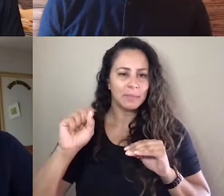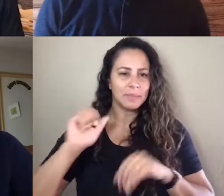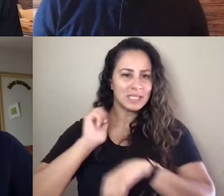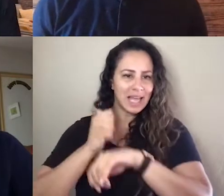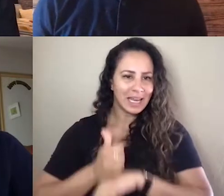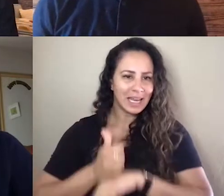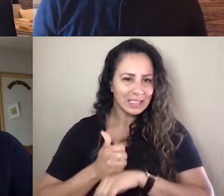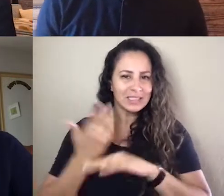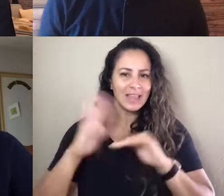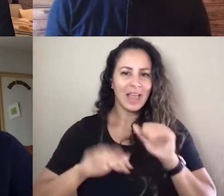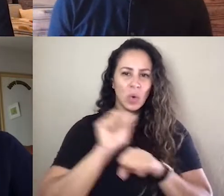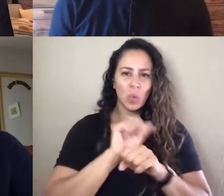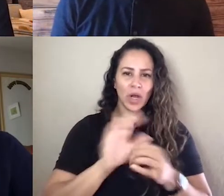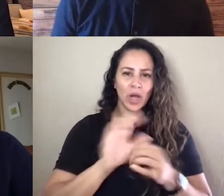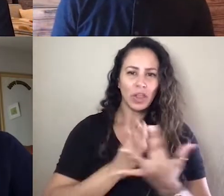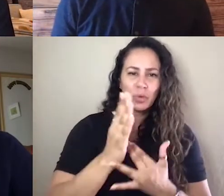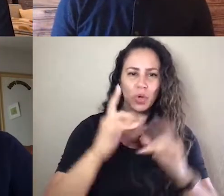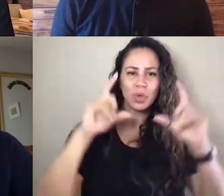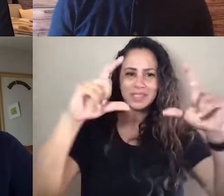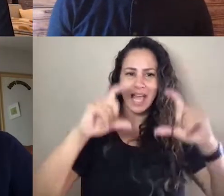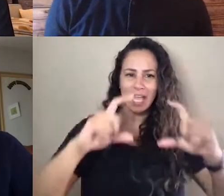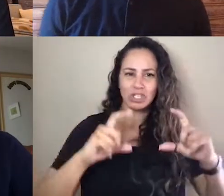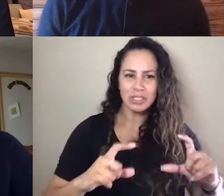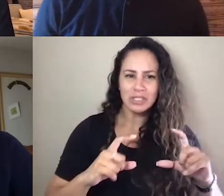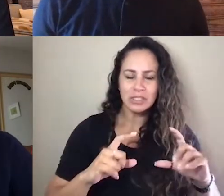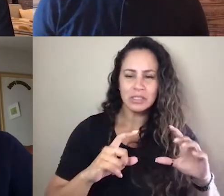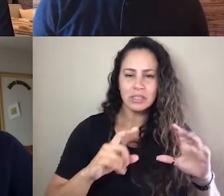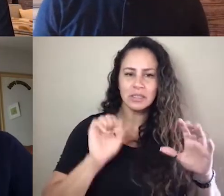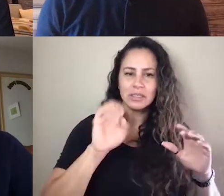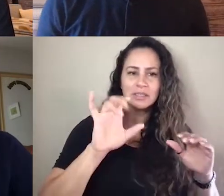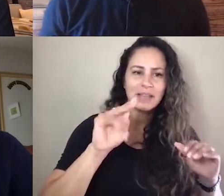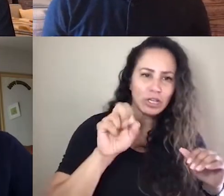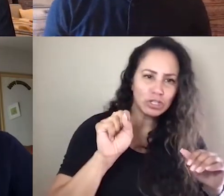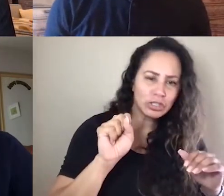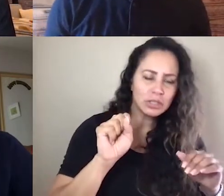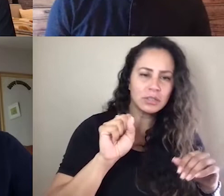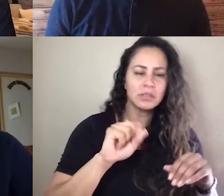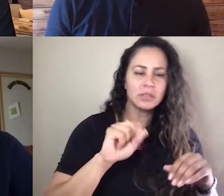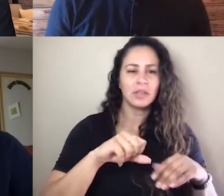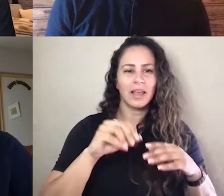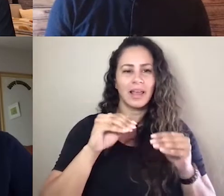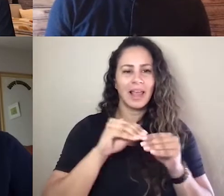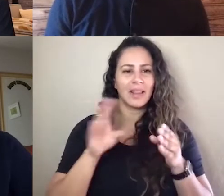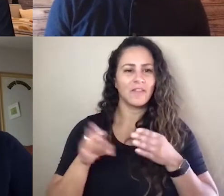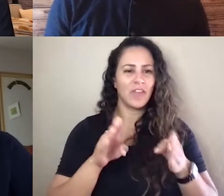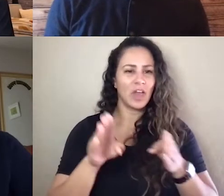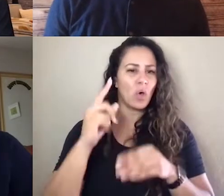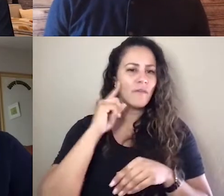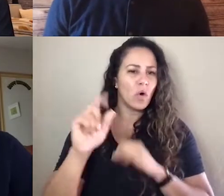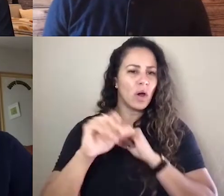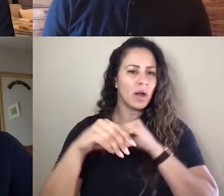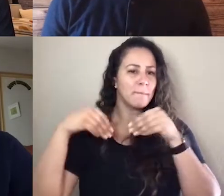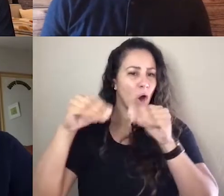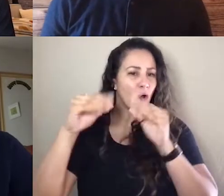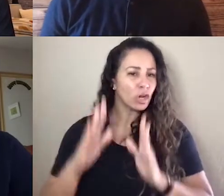SETTINGS AND WORKING THROUGH SECTIONS IS THE VEHICLE FOR MARKETER LAYOUTS.